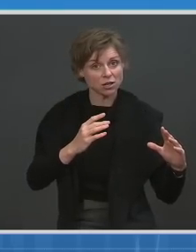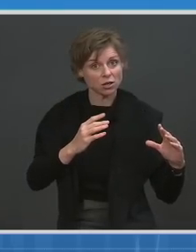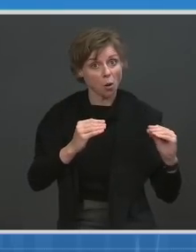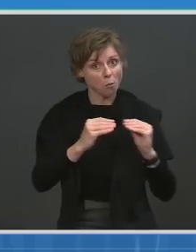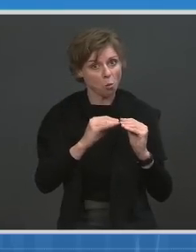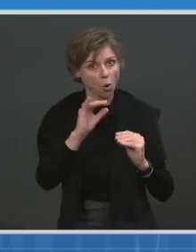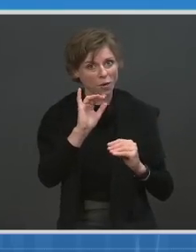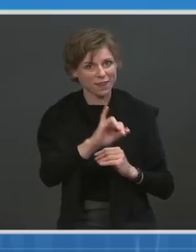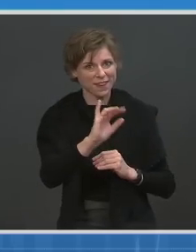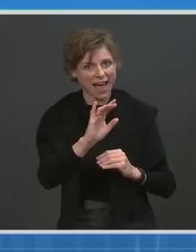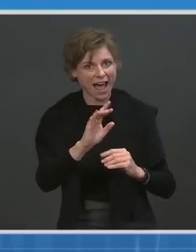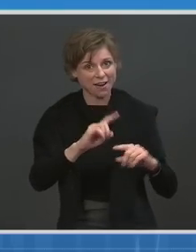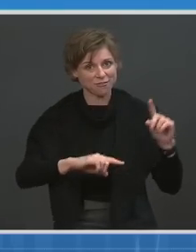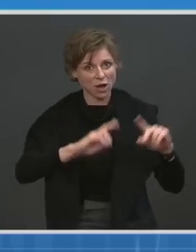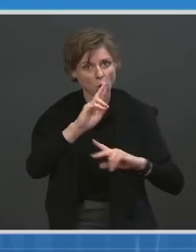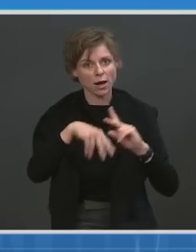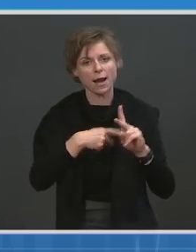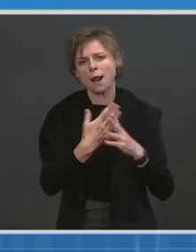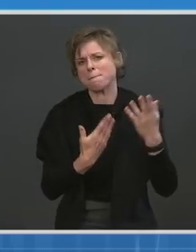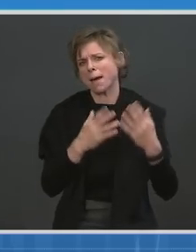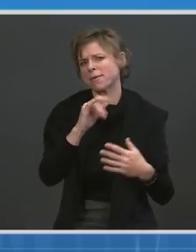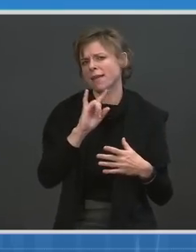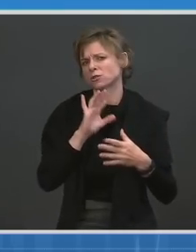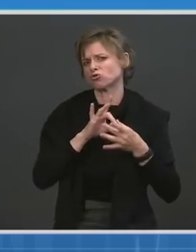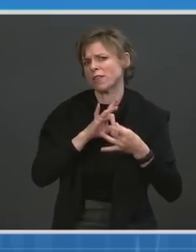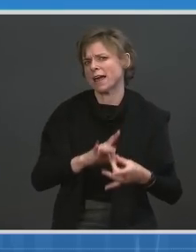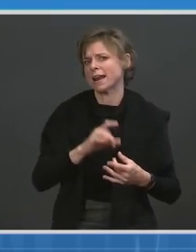not to anything specific about children,